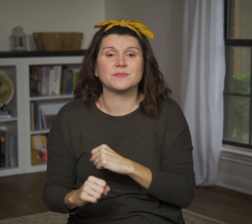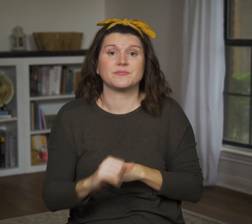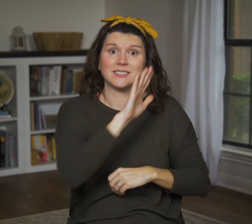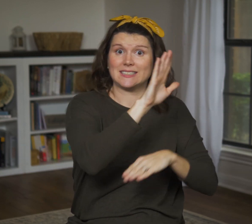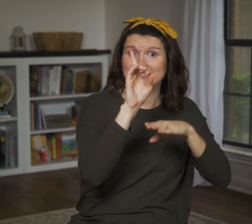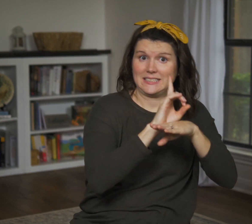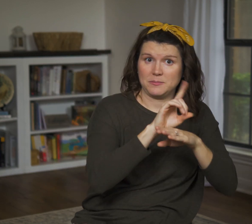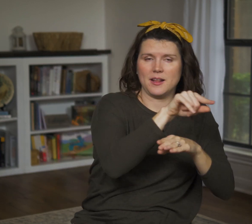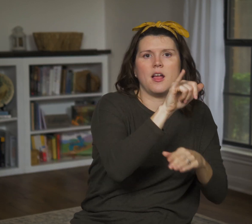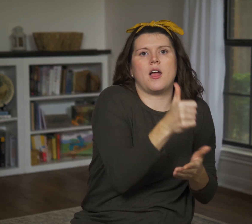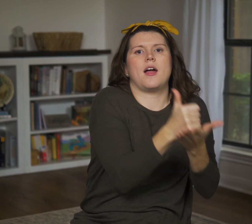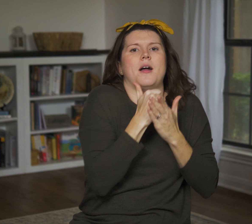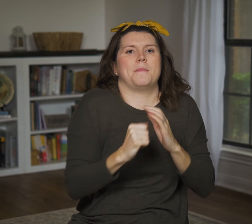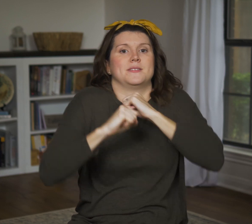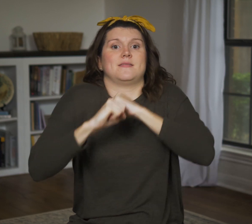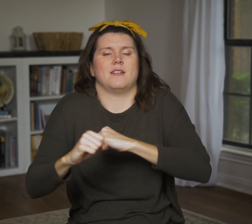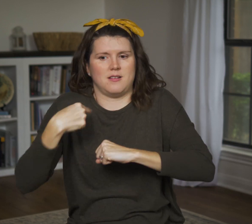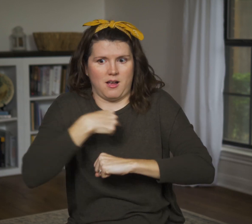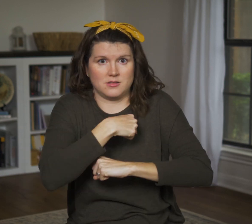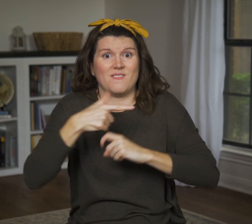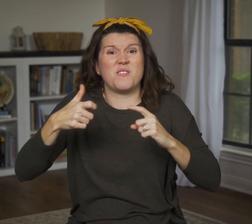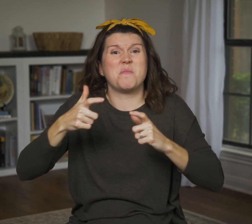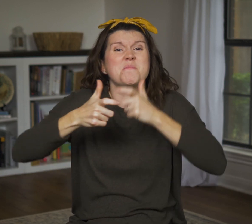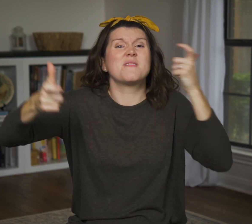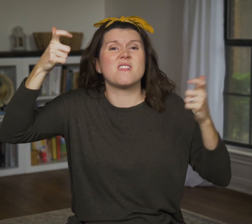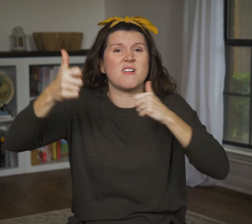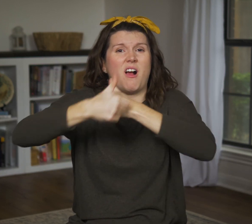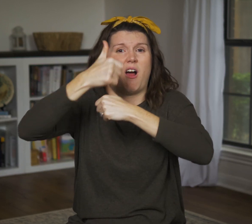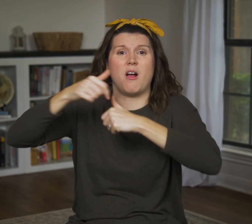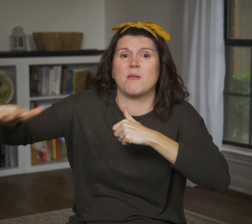His discipline protects us from the far greater harm